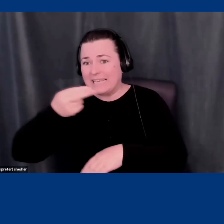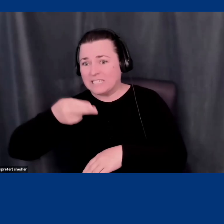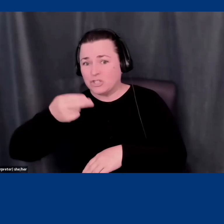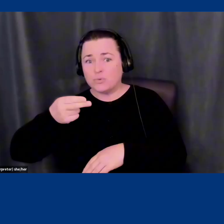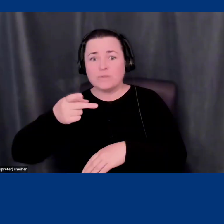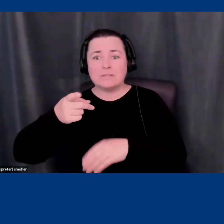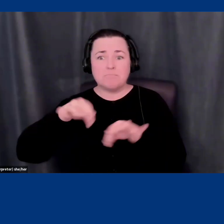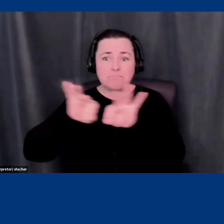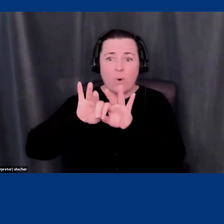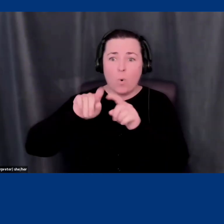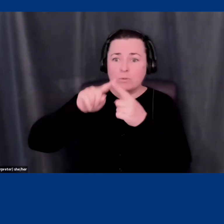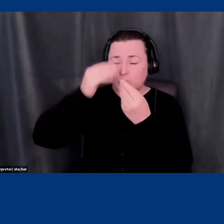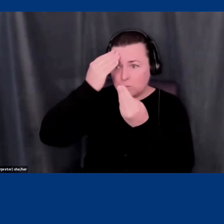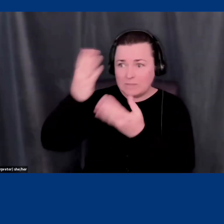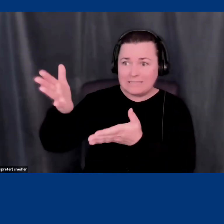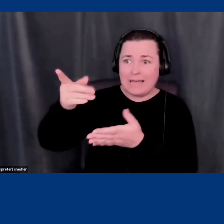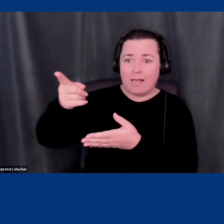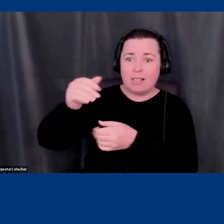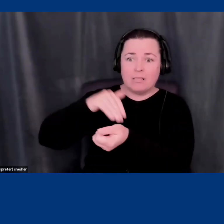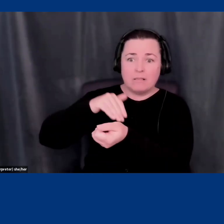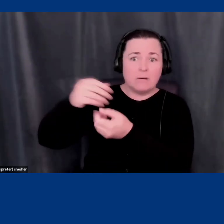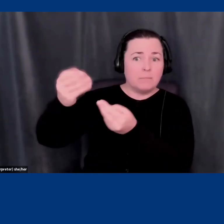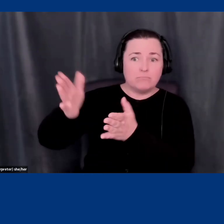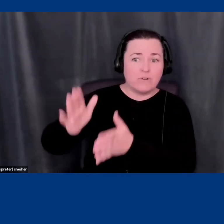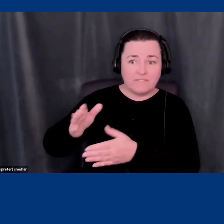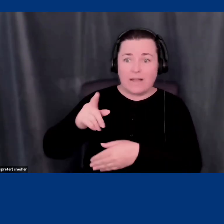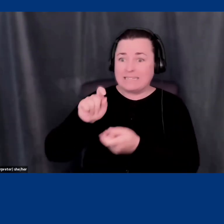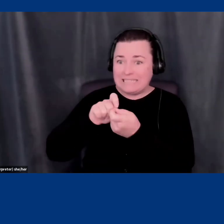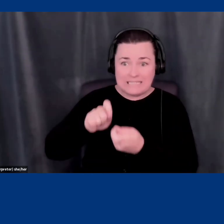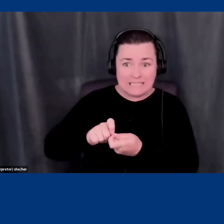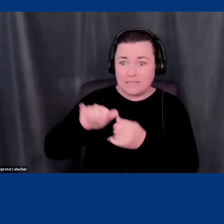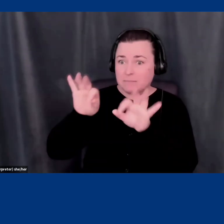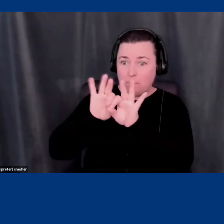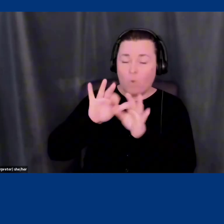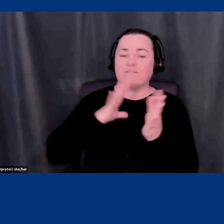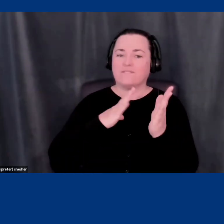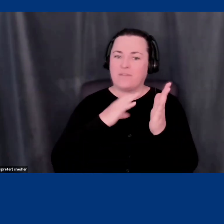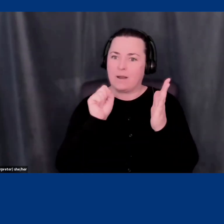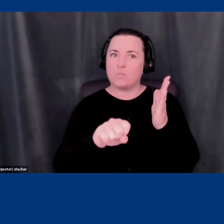aware of or details that are really important. We can write that on the board in the labor and delivery